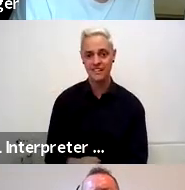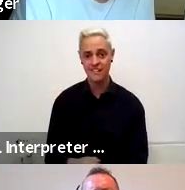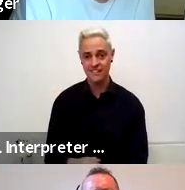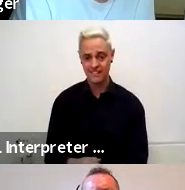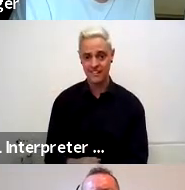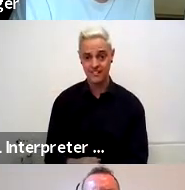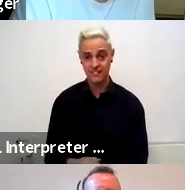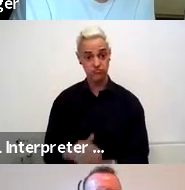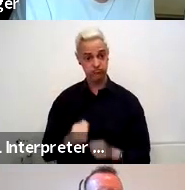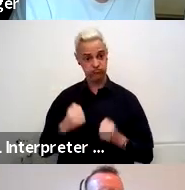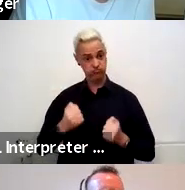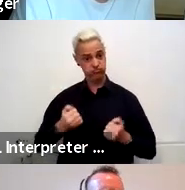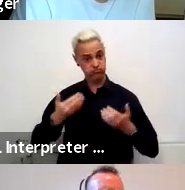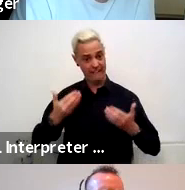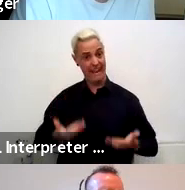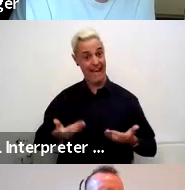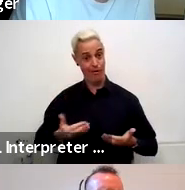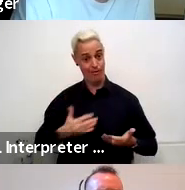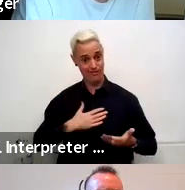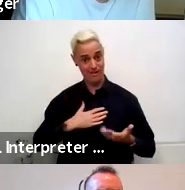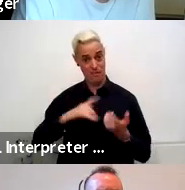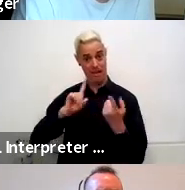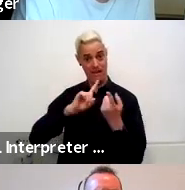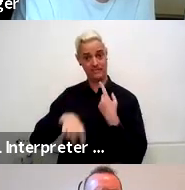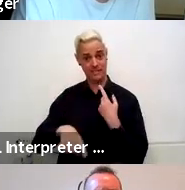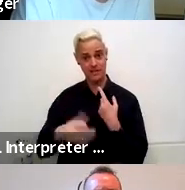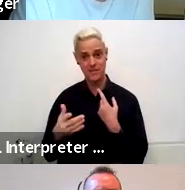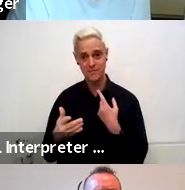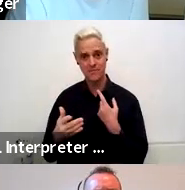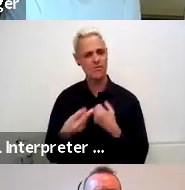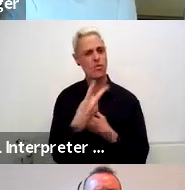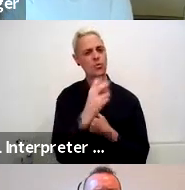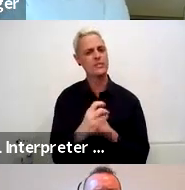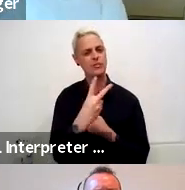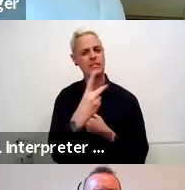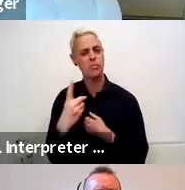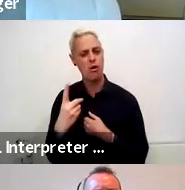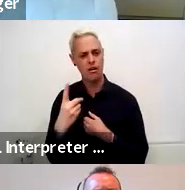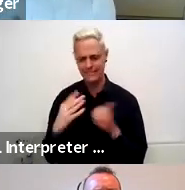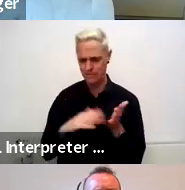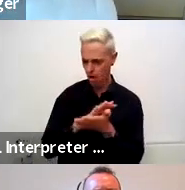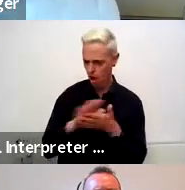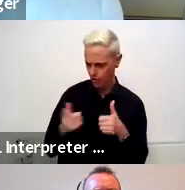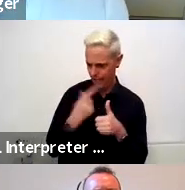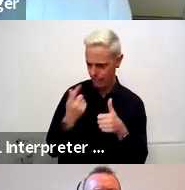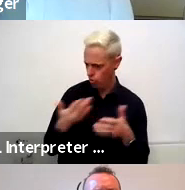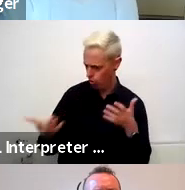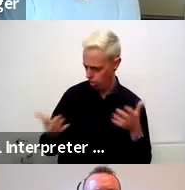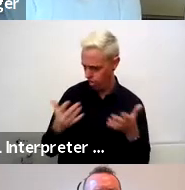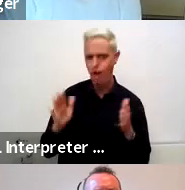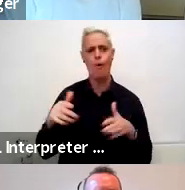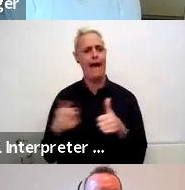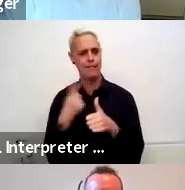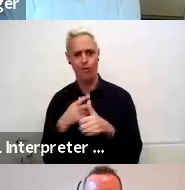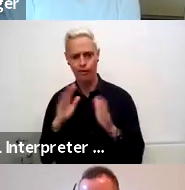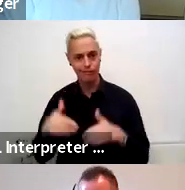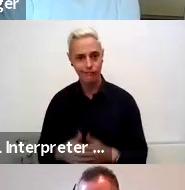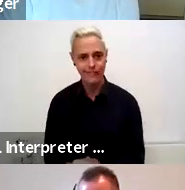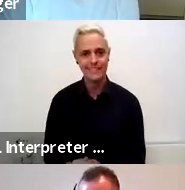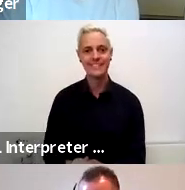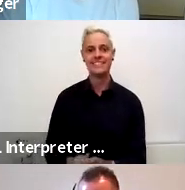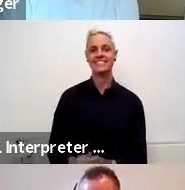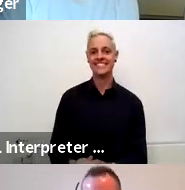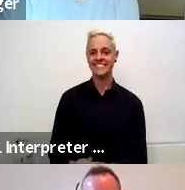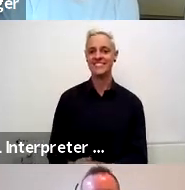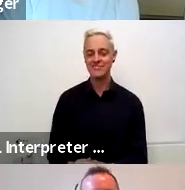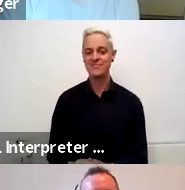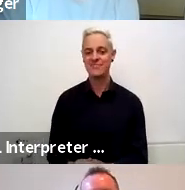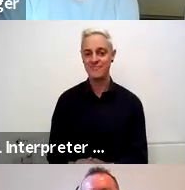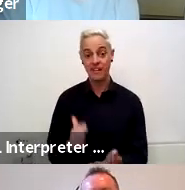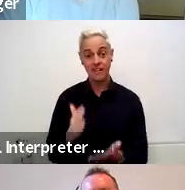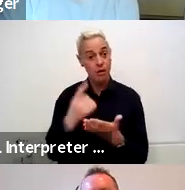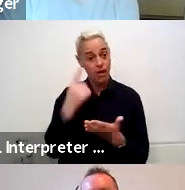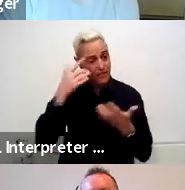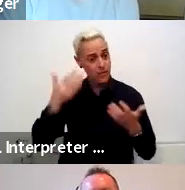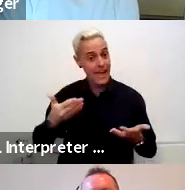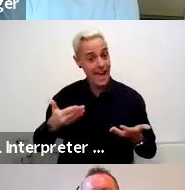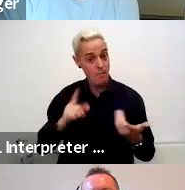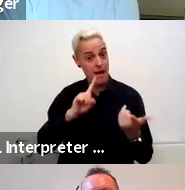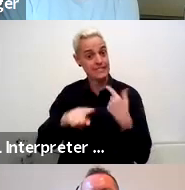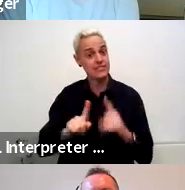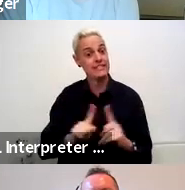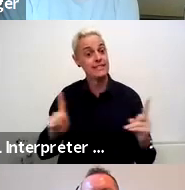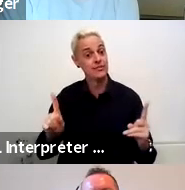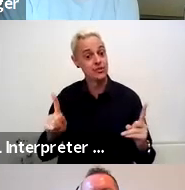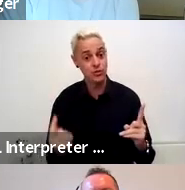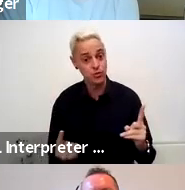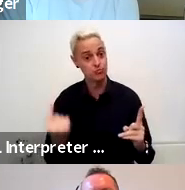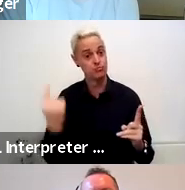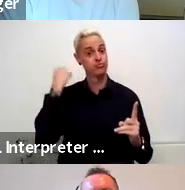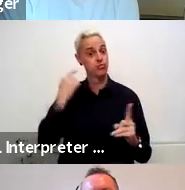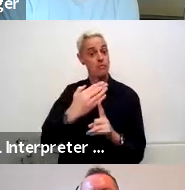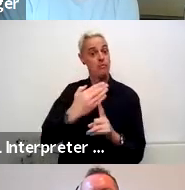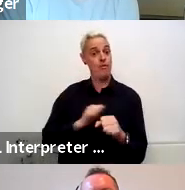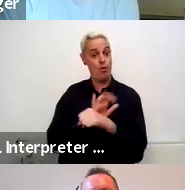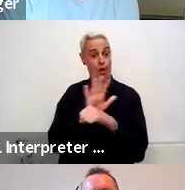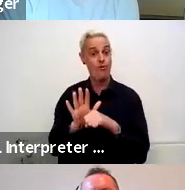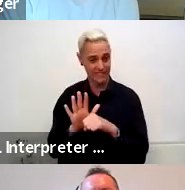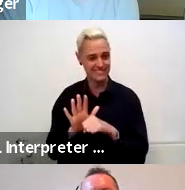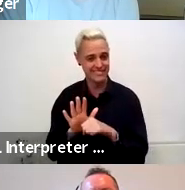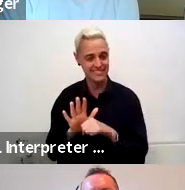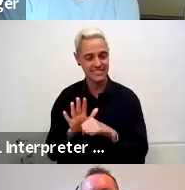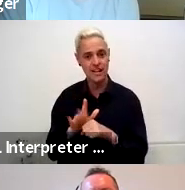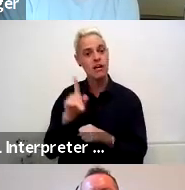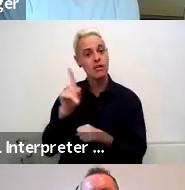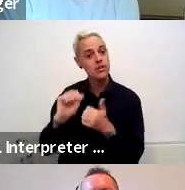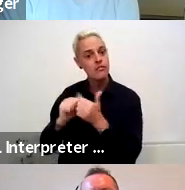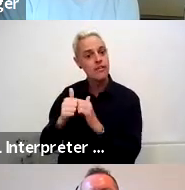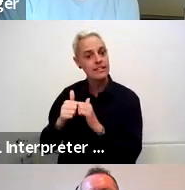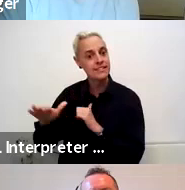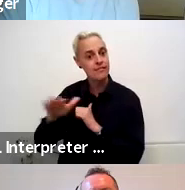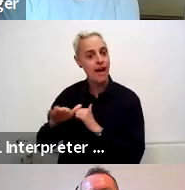You know I think my answer. Now, in March, in an instant what at least so we might recall I've lost track completely April is would be very different to any other time have we not been encoded and that's because I know that friends and family do have